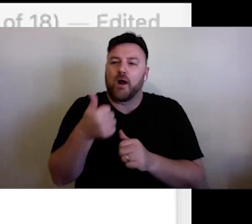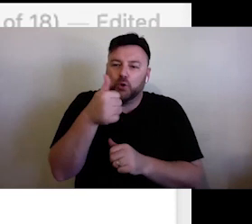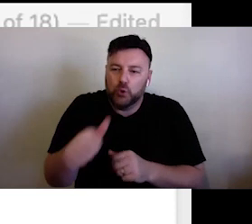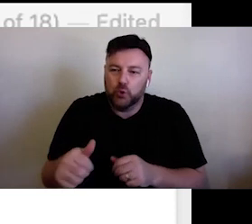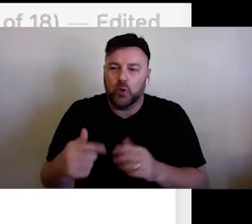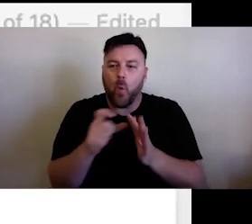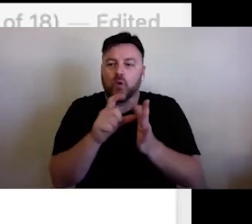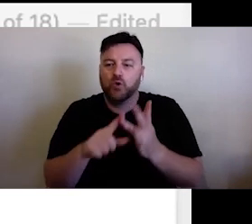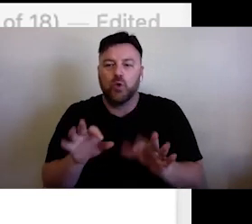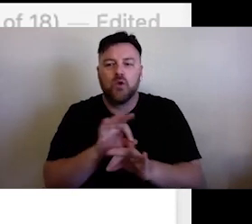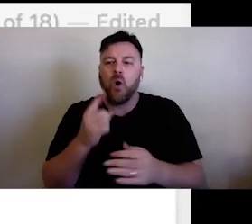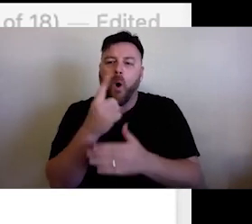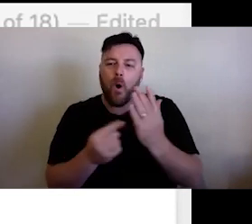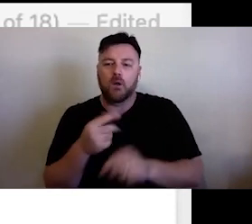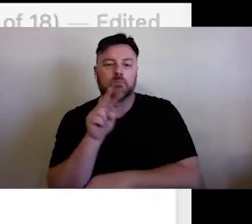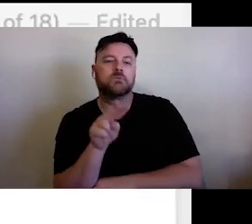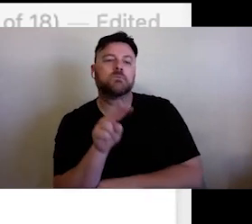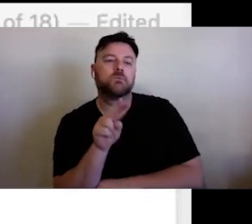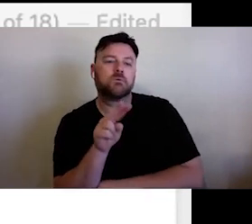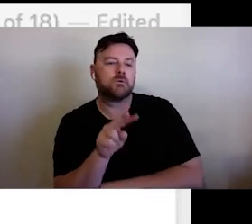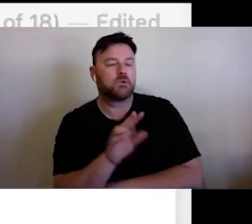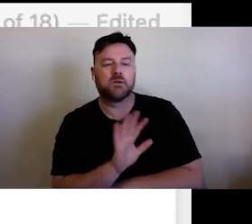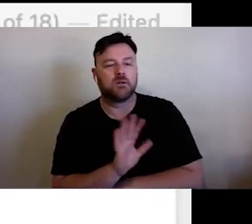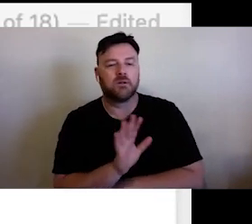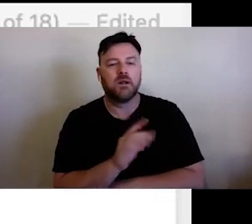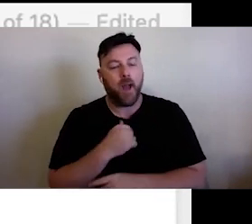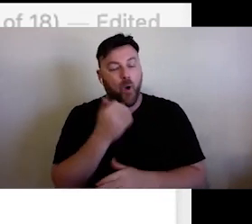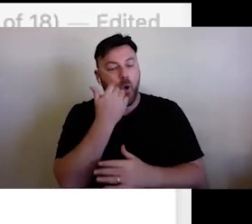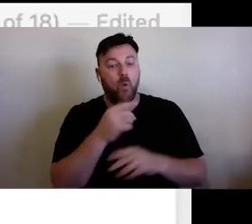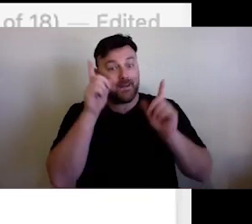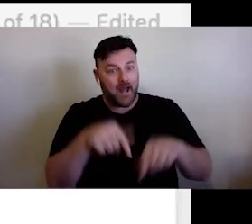the start of it. But particularly with chat now being a part of a